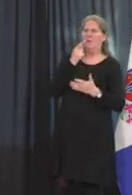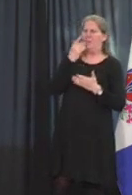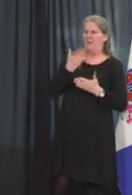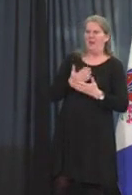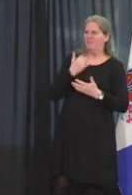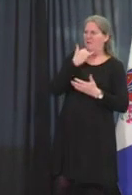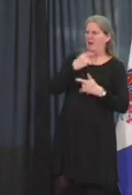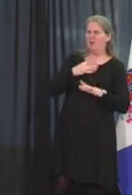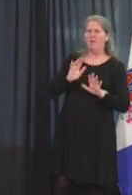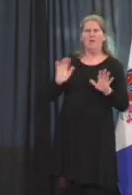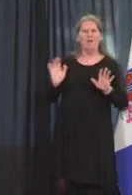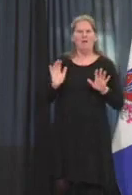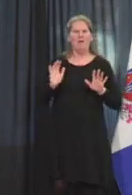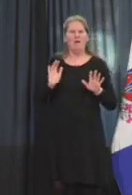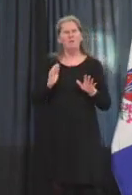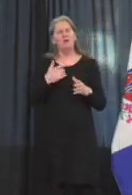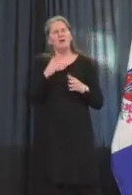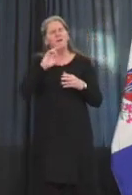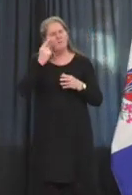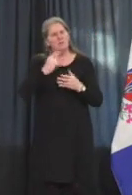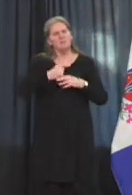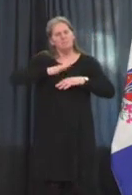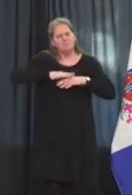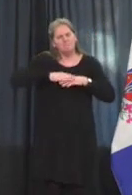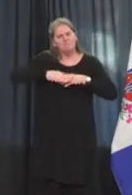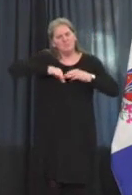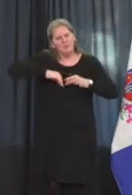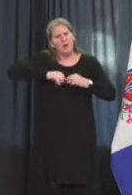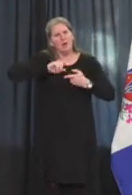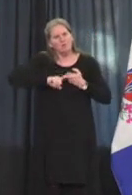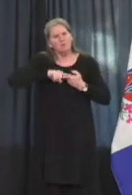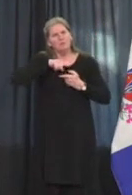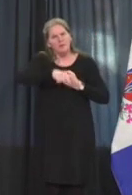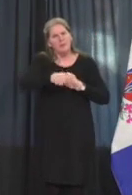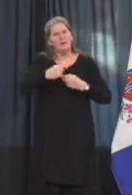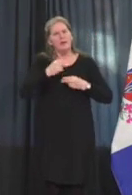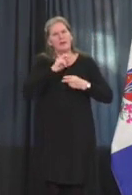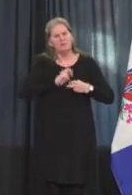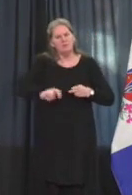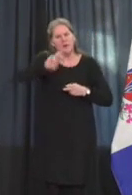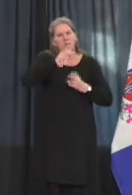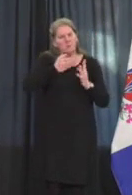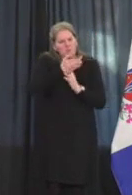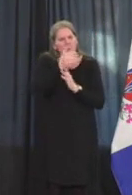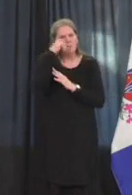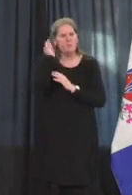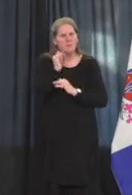WHAT WE WOULD LIKE TO DO IS TALK TO THOSE TRAVELLERS. IF THEY HAVE A PROBLEM THEY KNOW HOW TO REACH US.